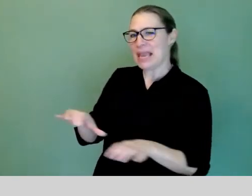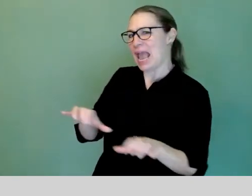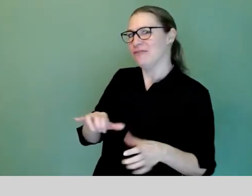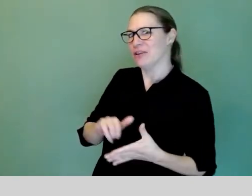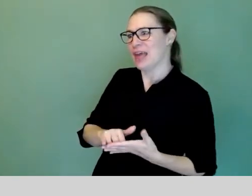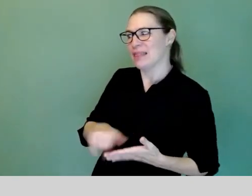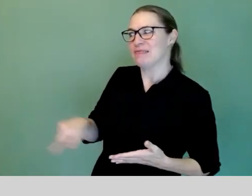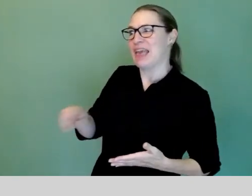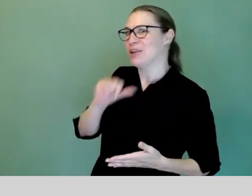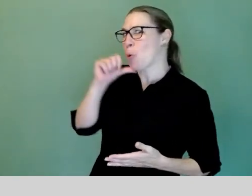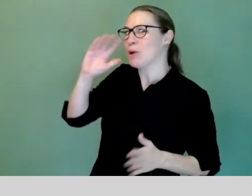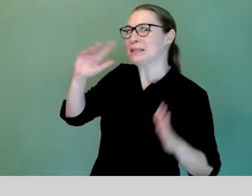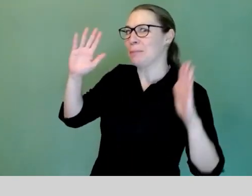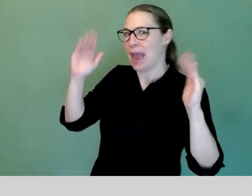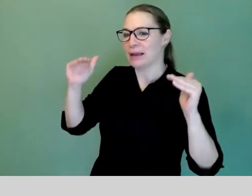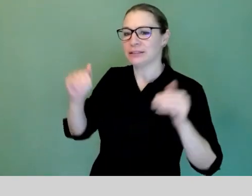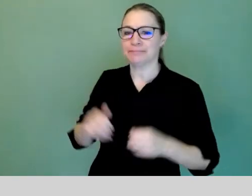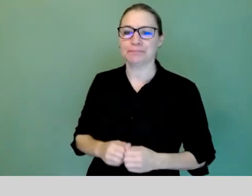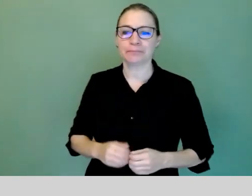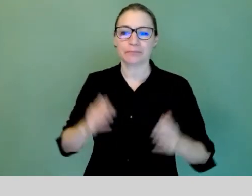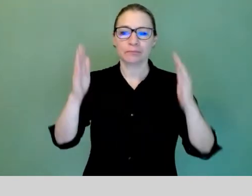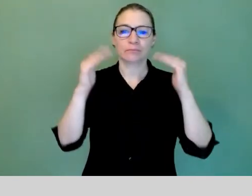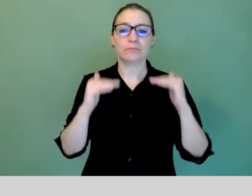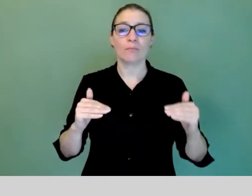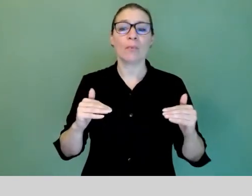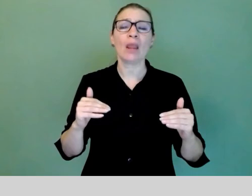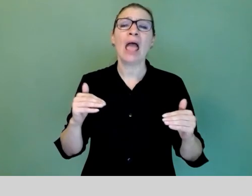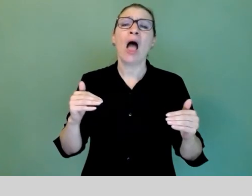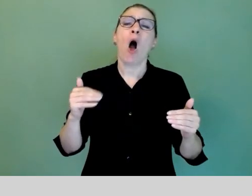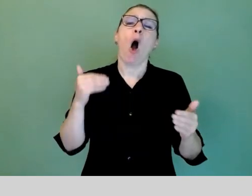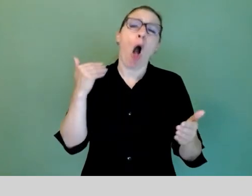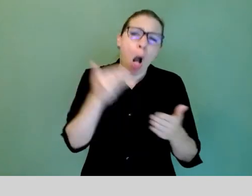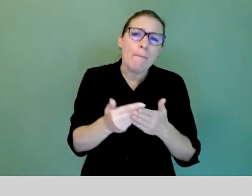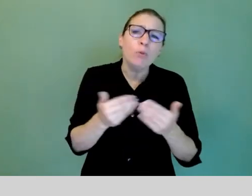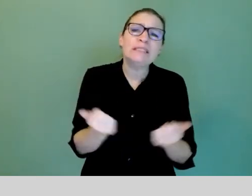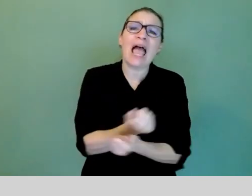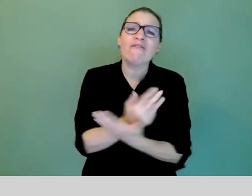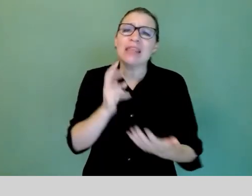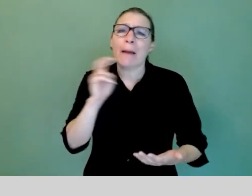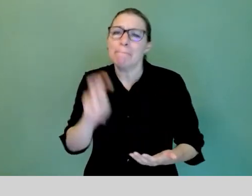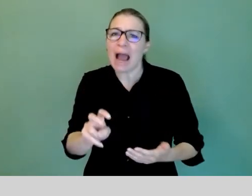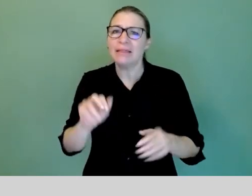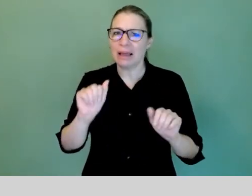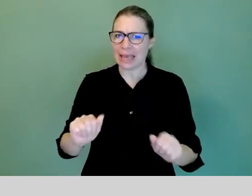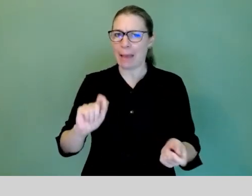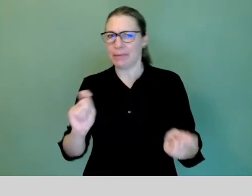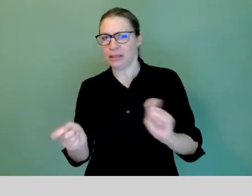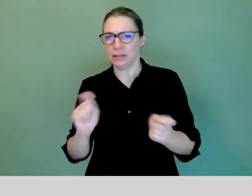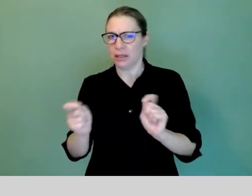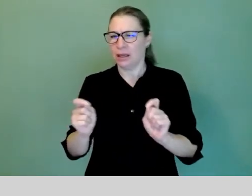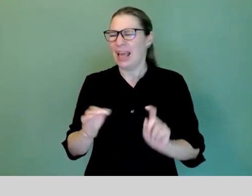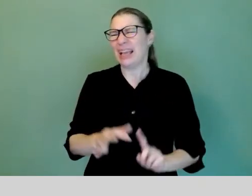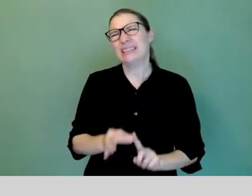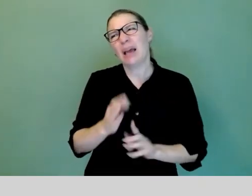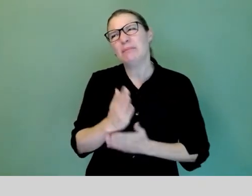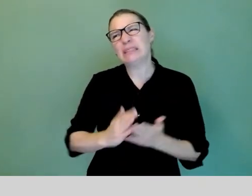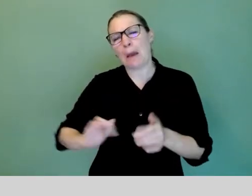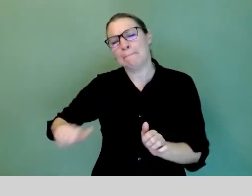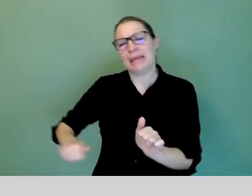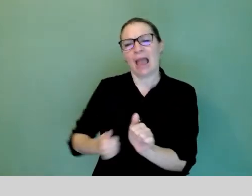Almost everything in Python is mutable, except some things that are implemented behind the scenes in C.